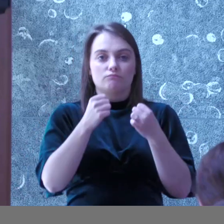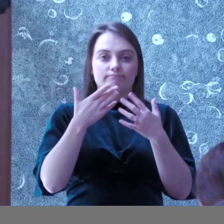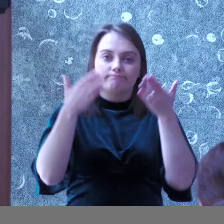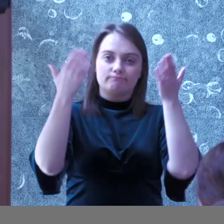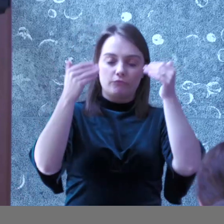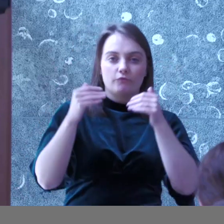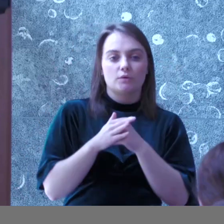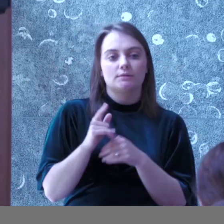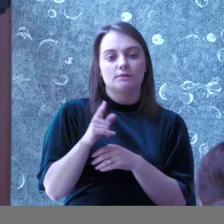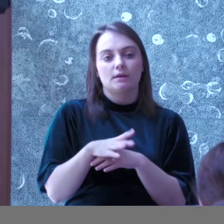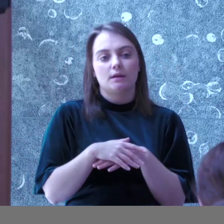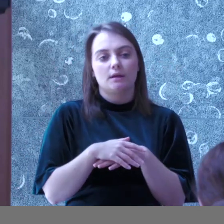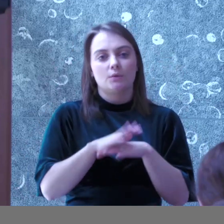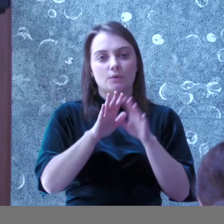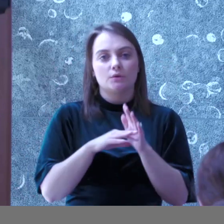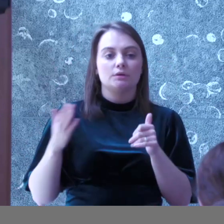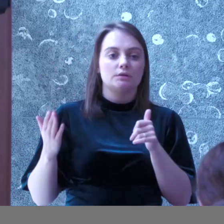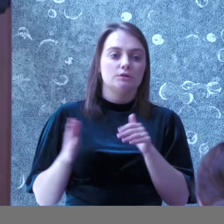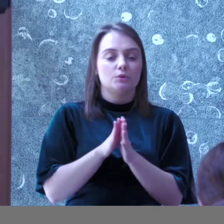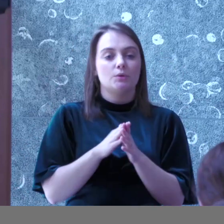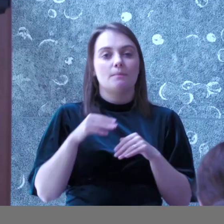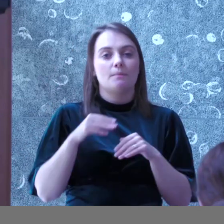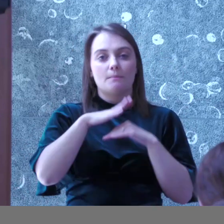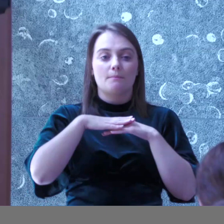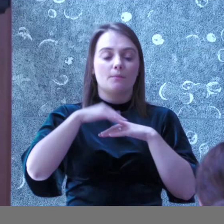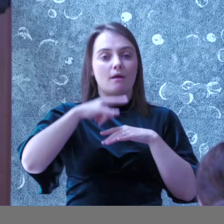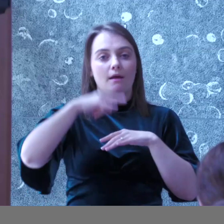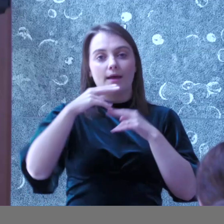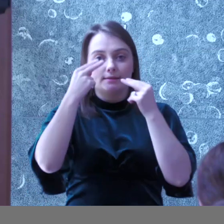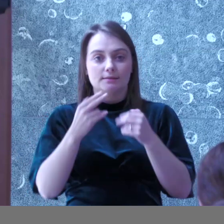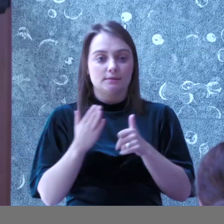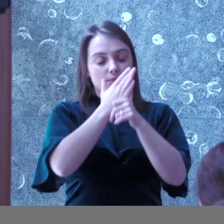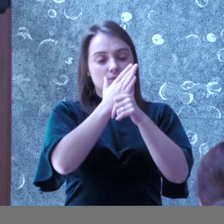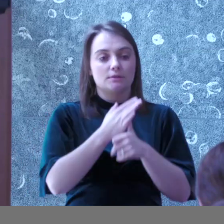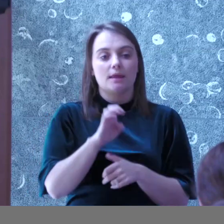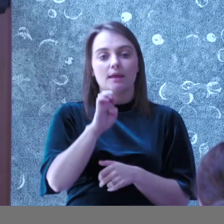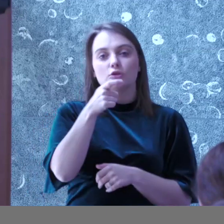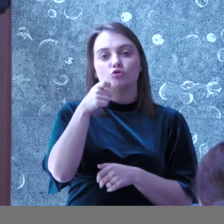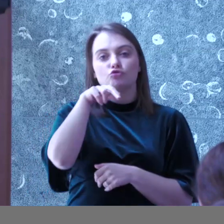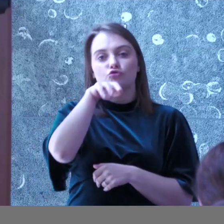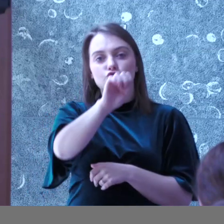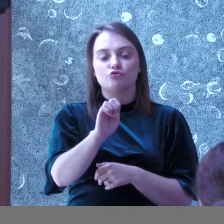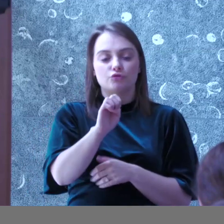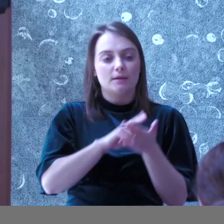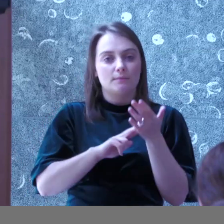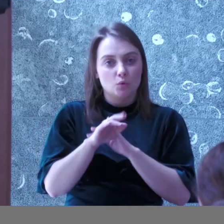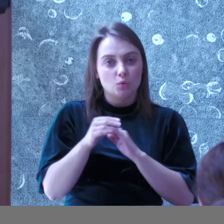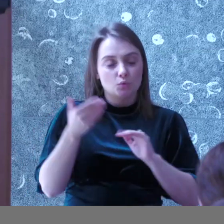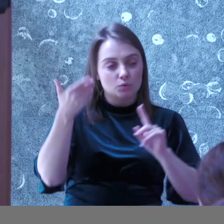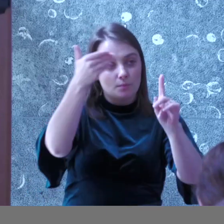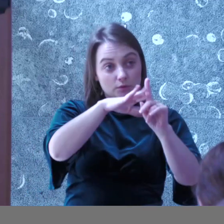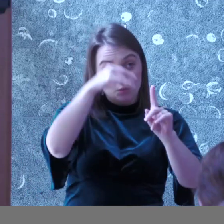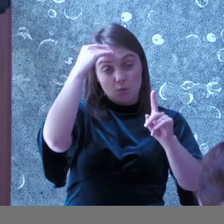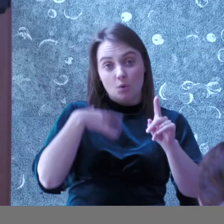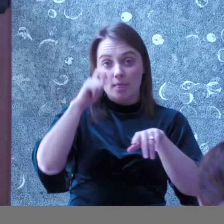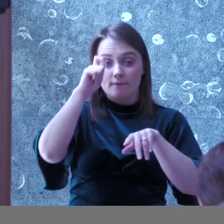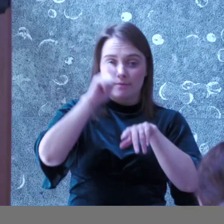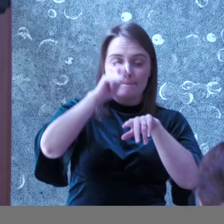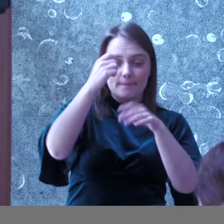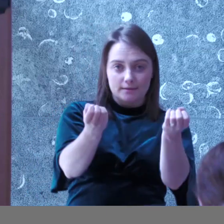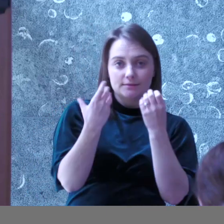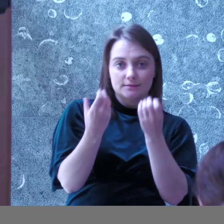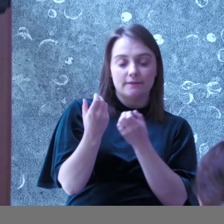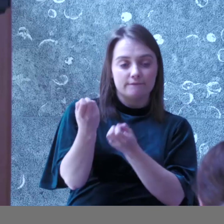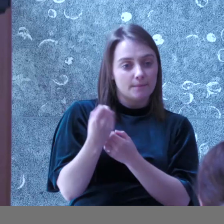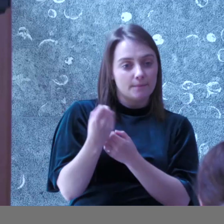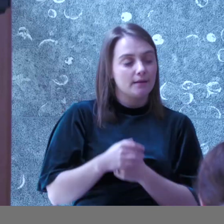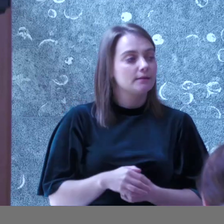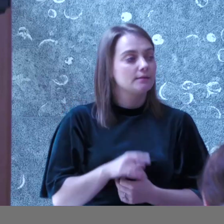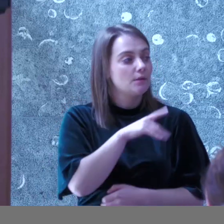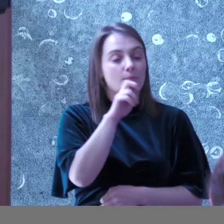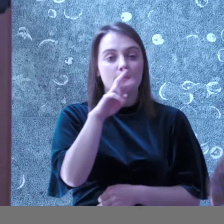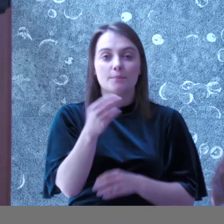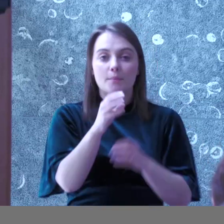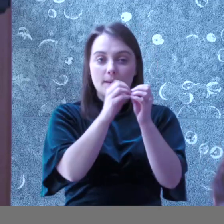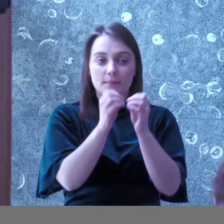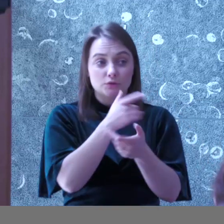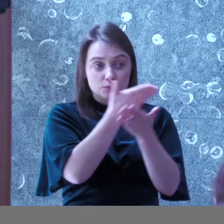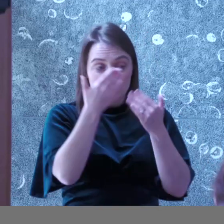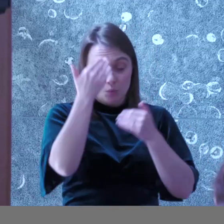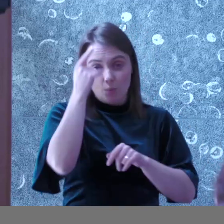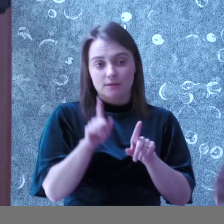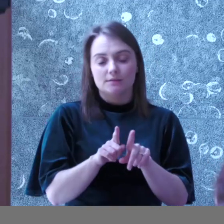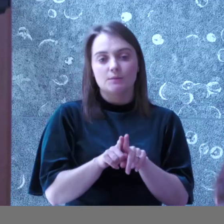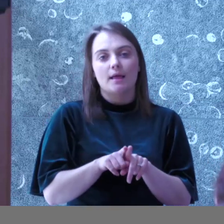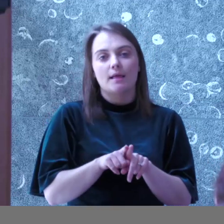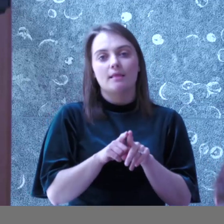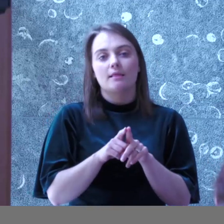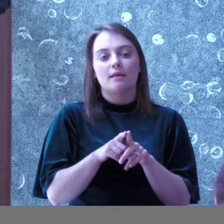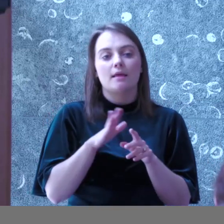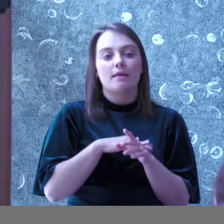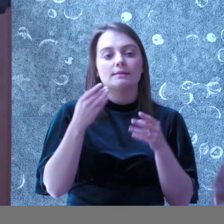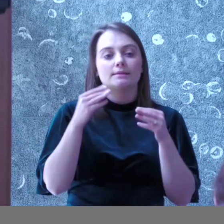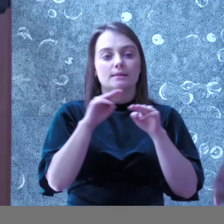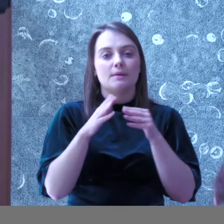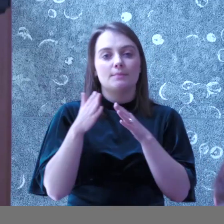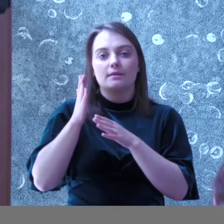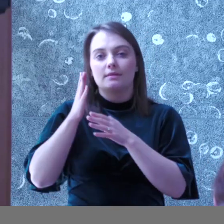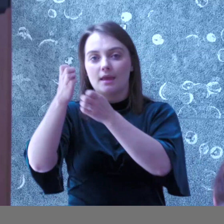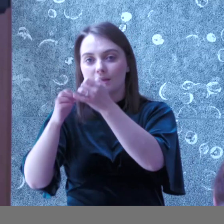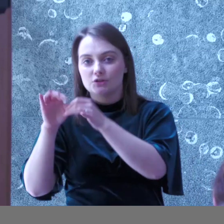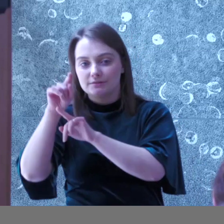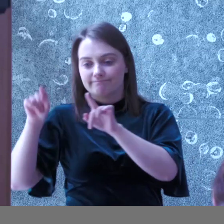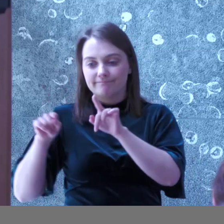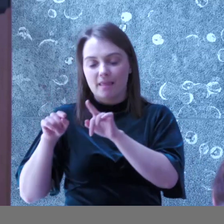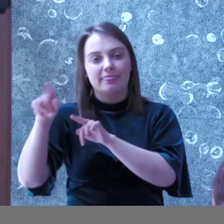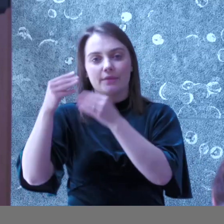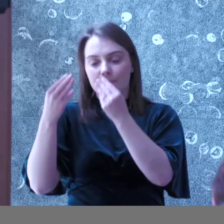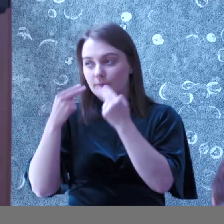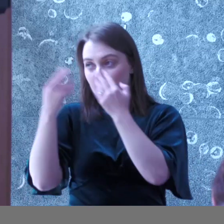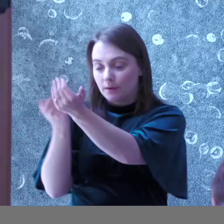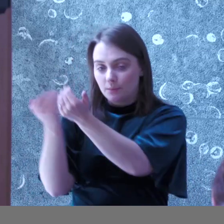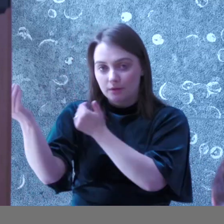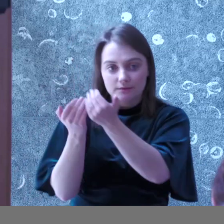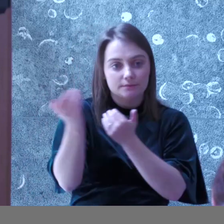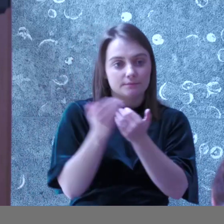it an amplified needs approach. We're working with various groups, Munster technological university,